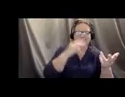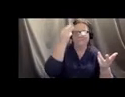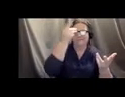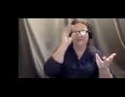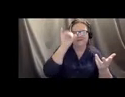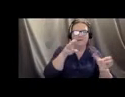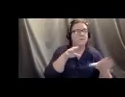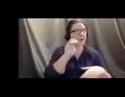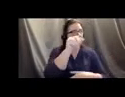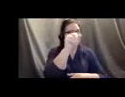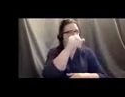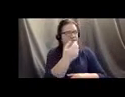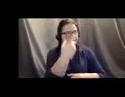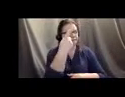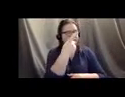Sharon Brisolara: Yeah, thank you.